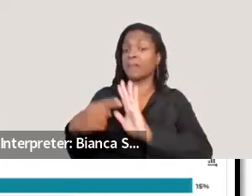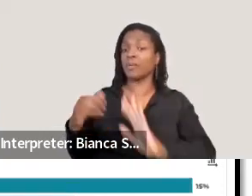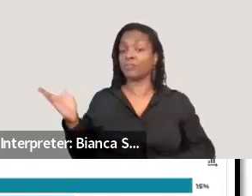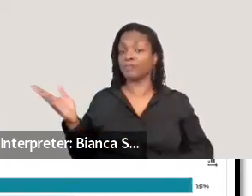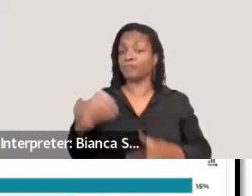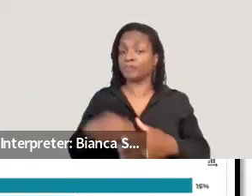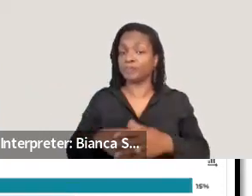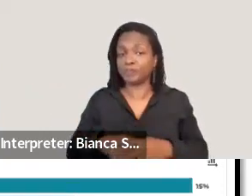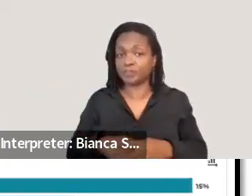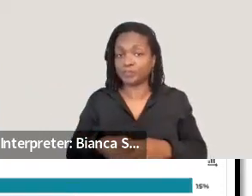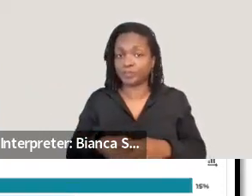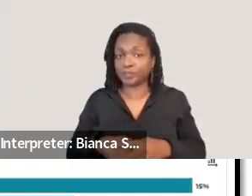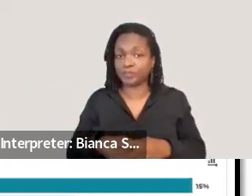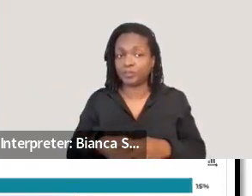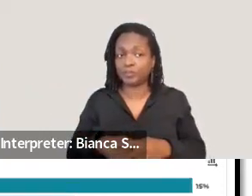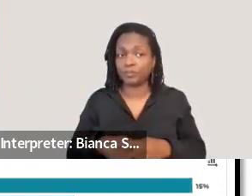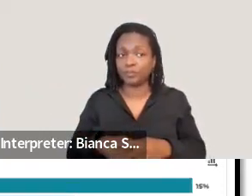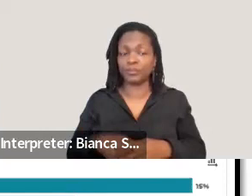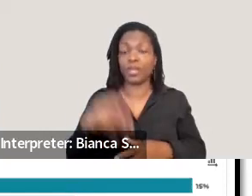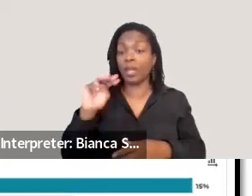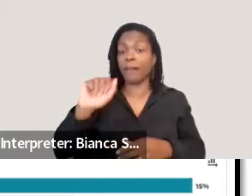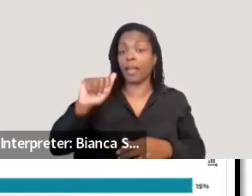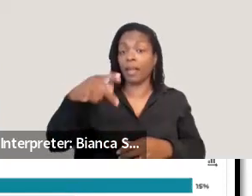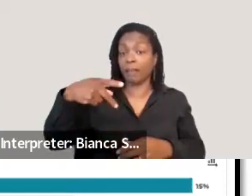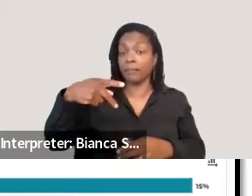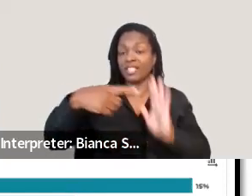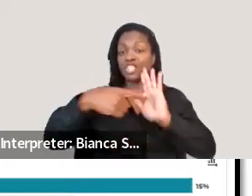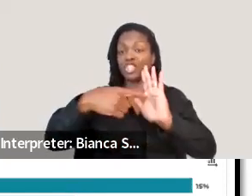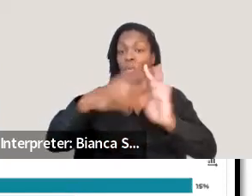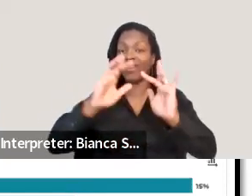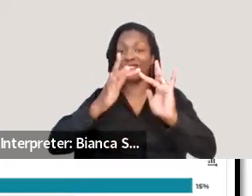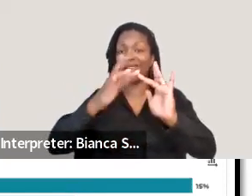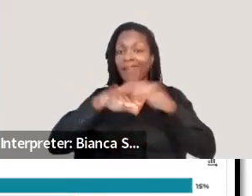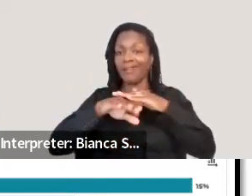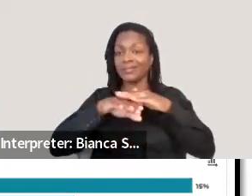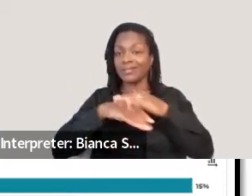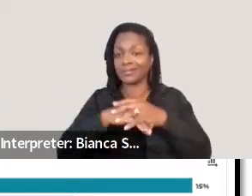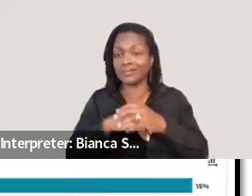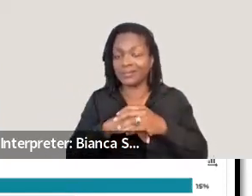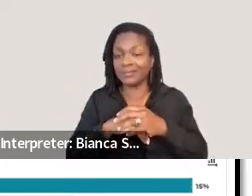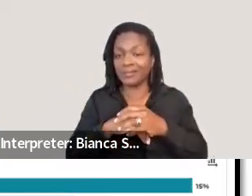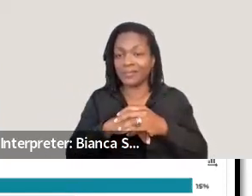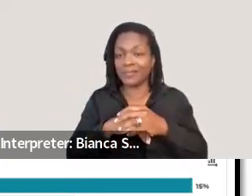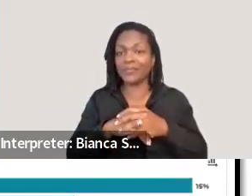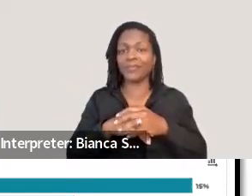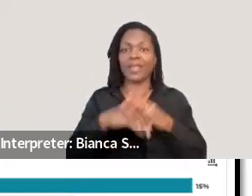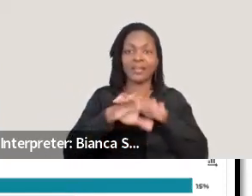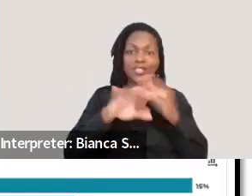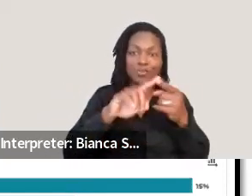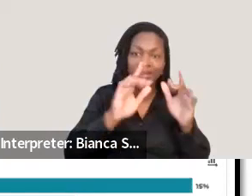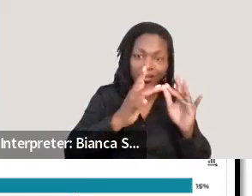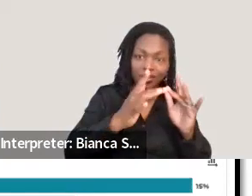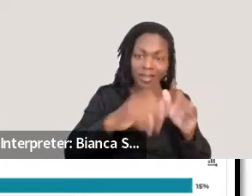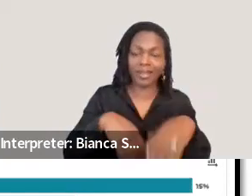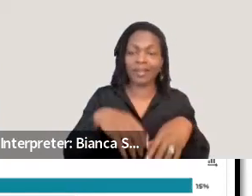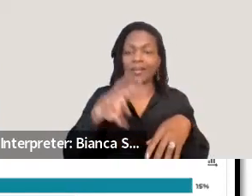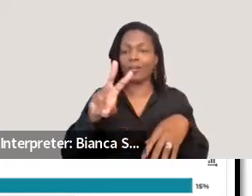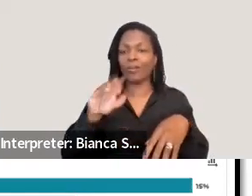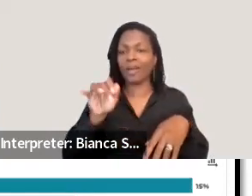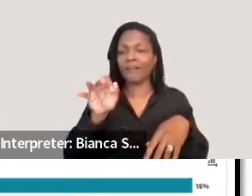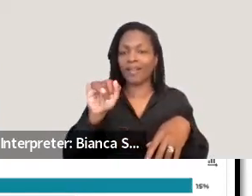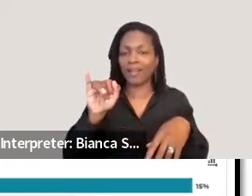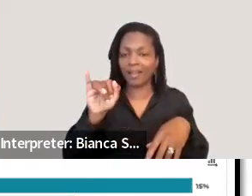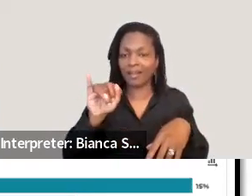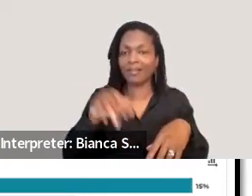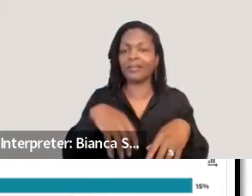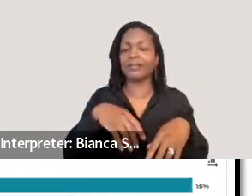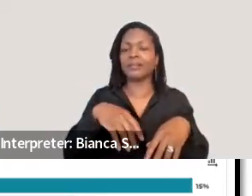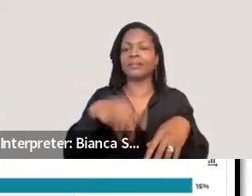Which is a map of internet access. We know that internet access and access to Wi-Fi does have an impact on numerous things that can affect health.